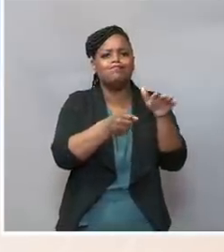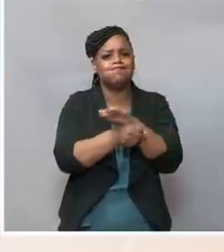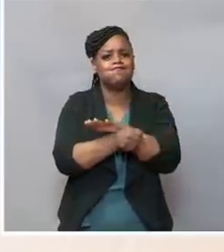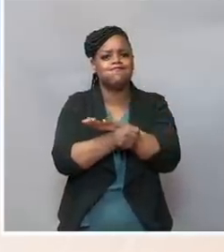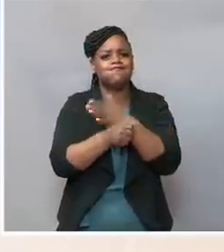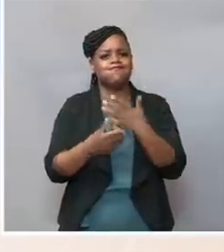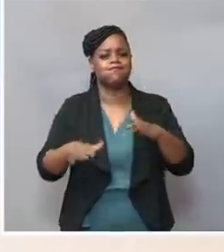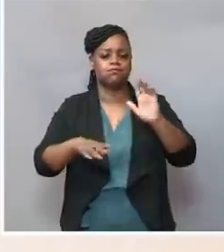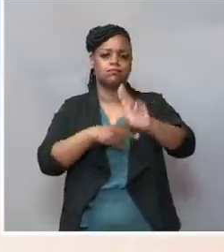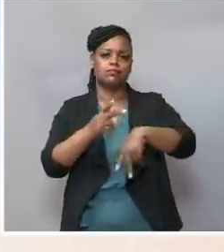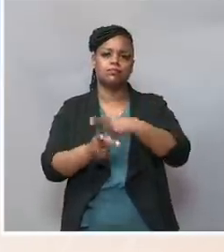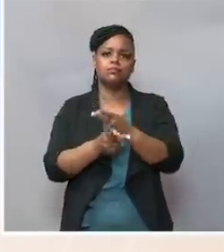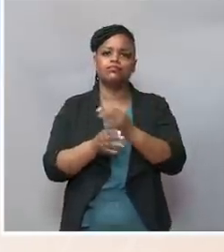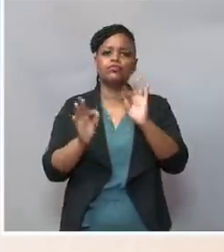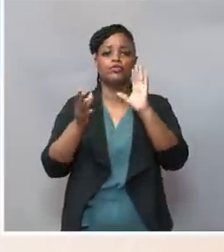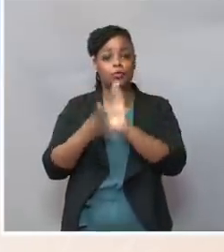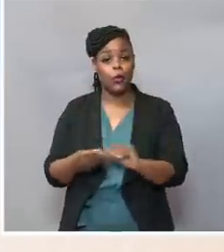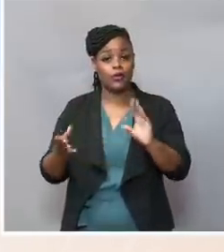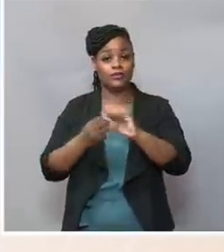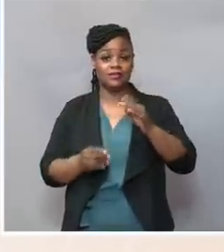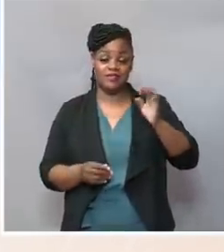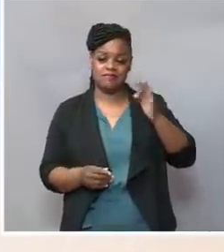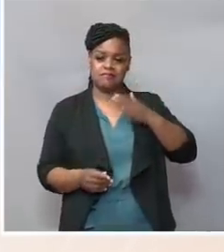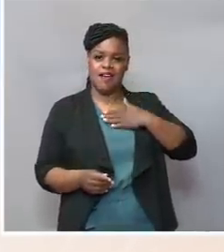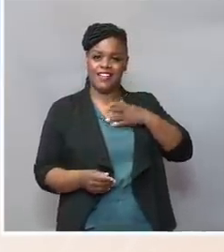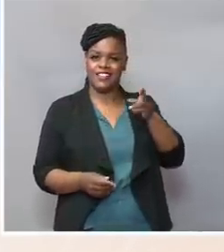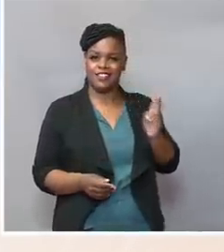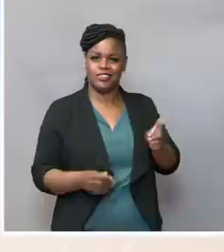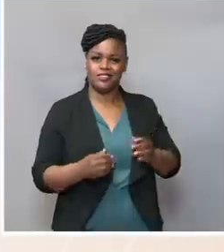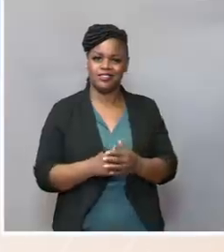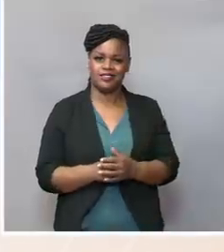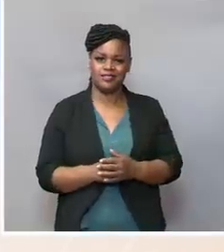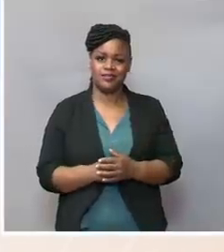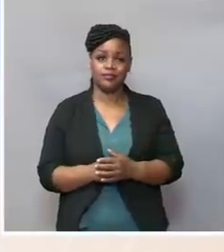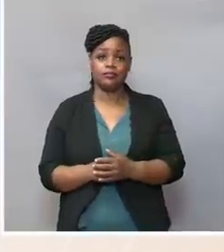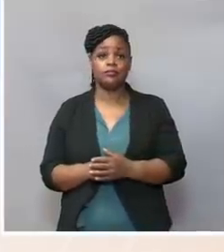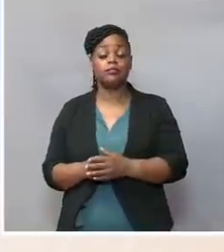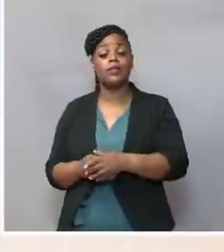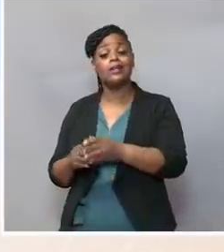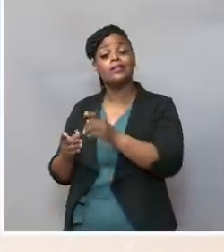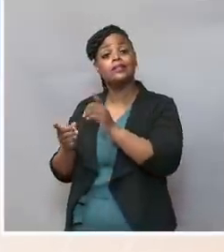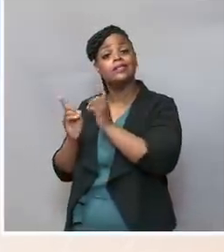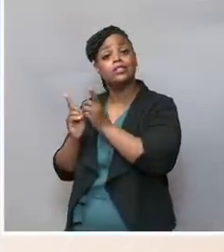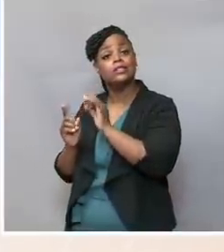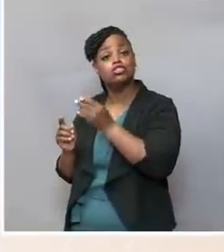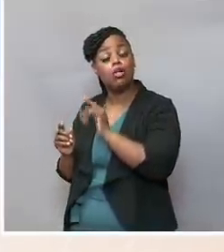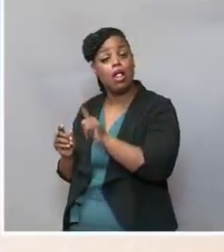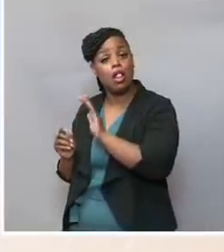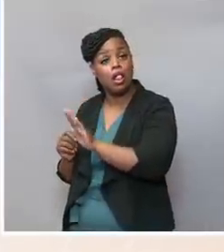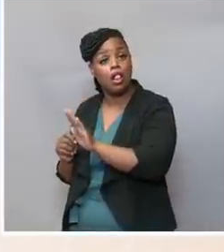Each site, whether it be a digital exploration or a physical place, tells the story of America.